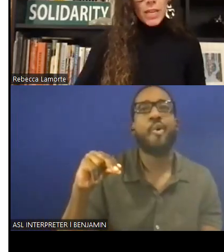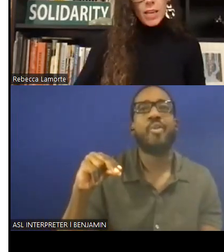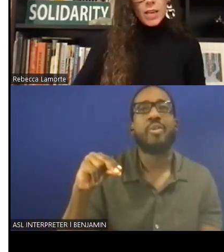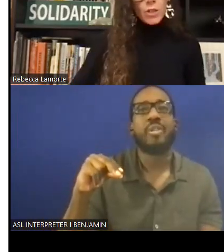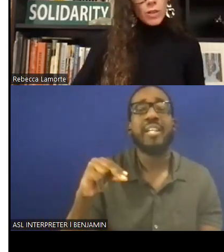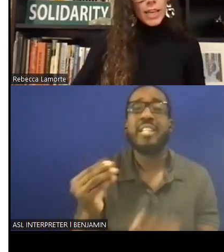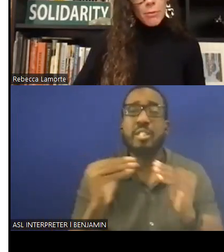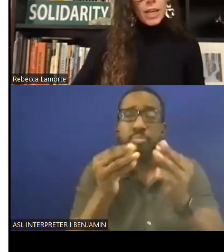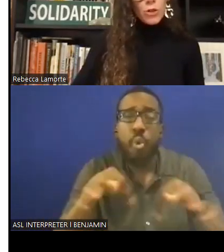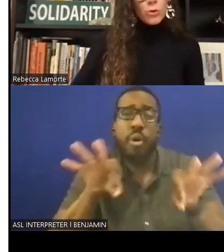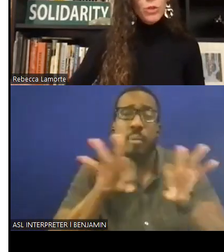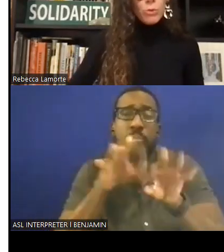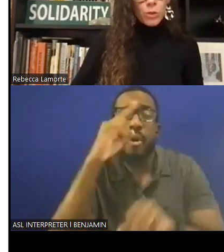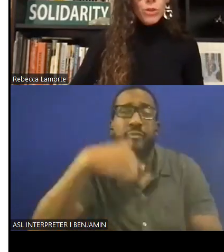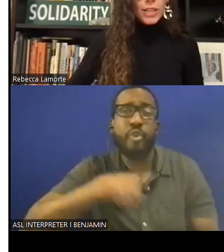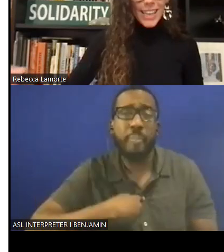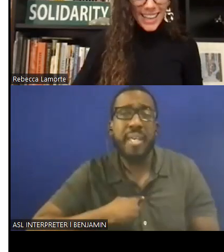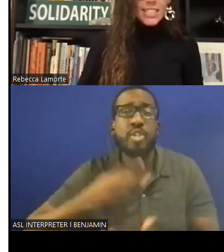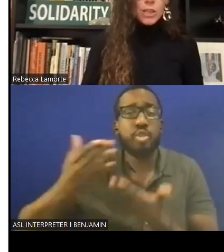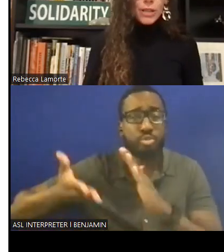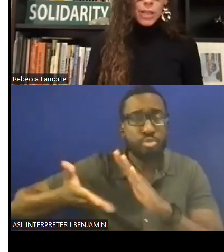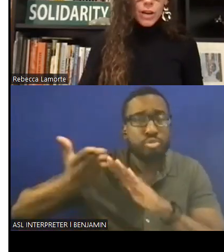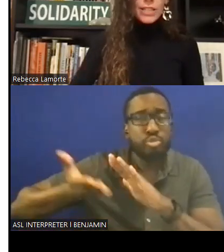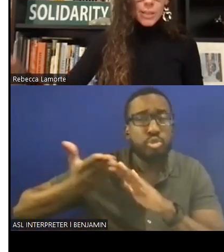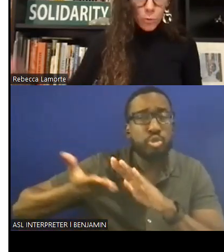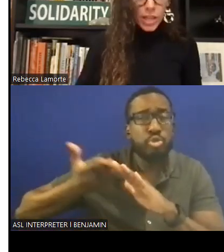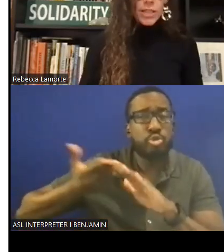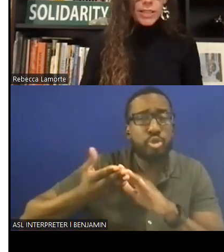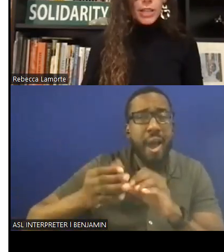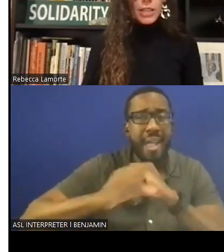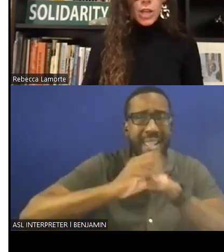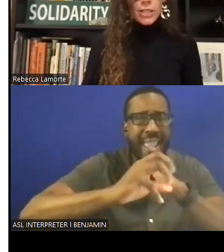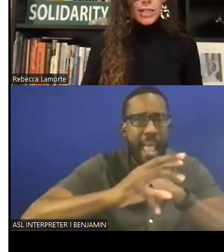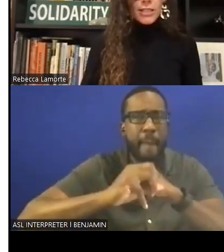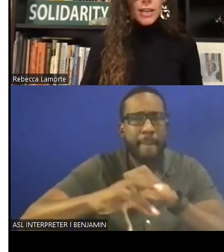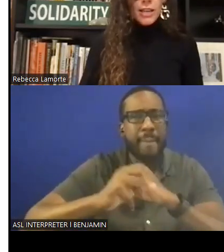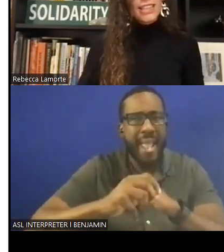to run a campaign truly rooted in disability rights with disability justice,